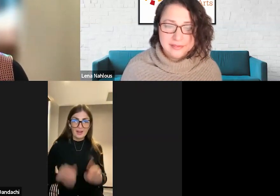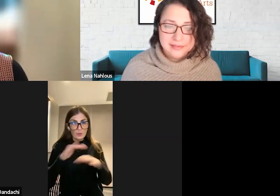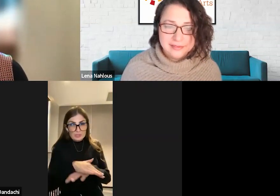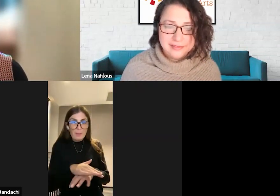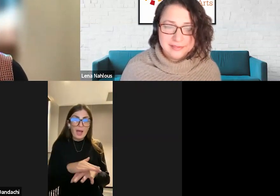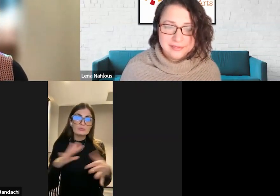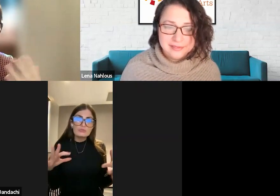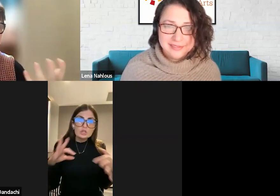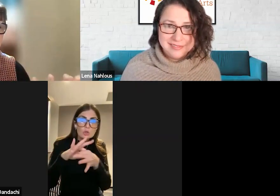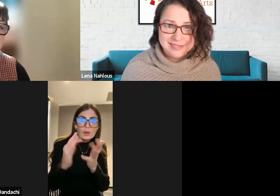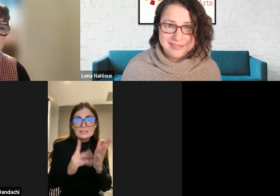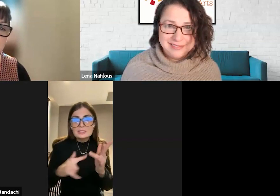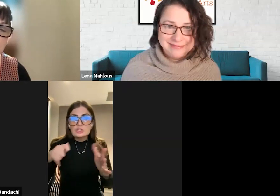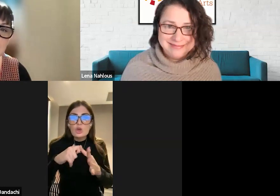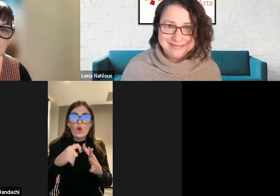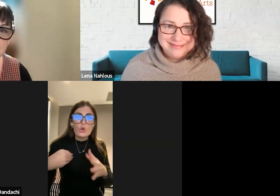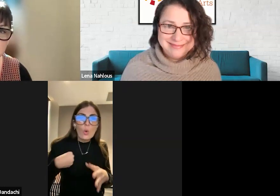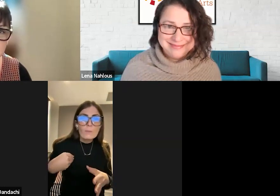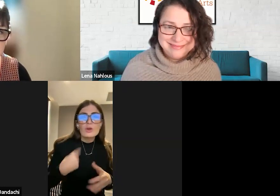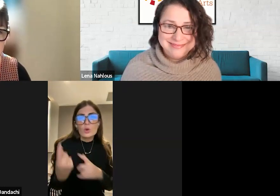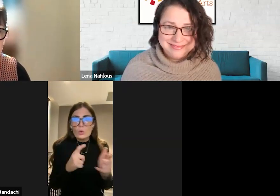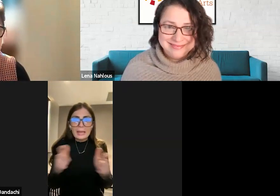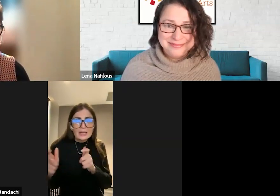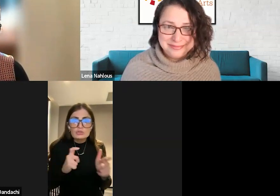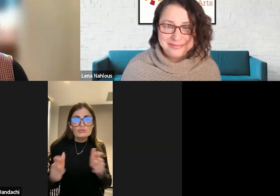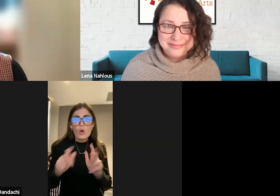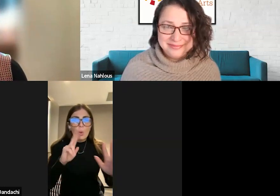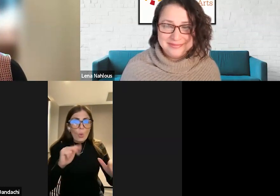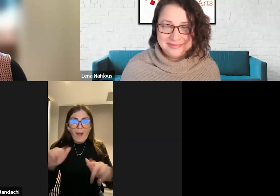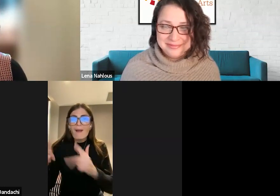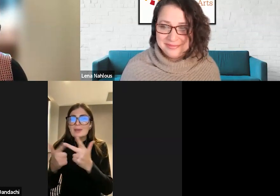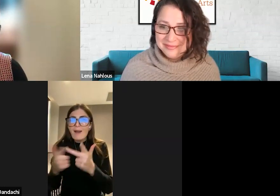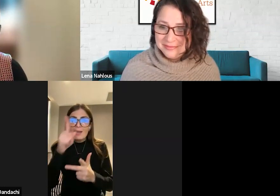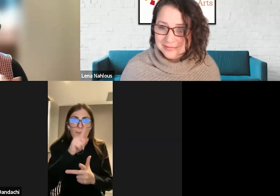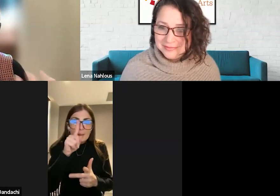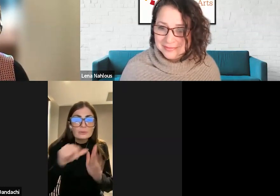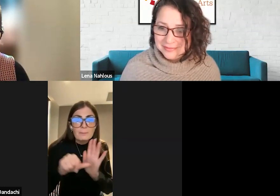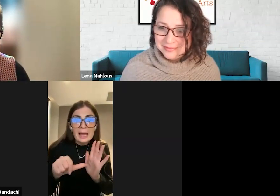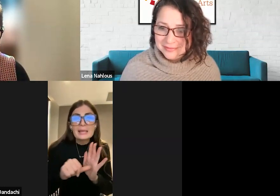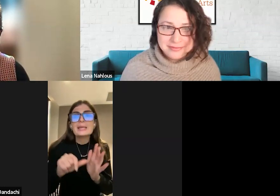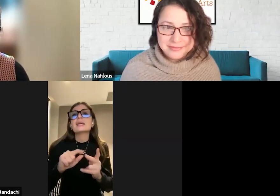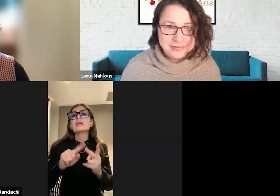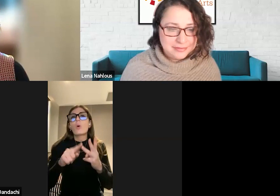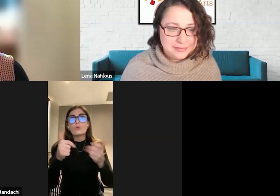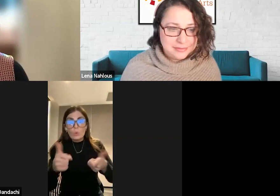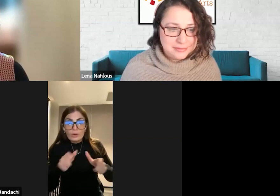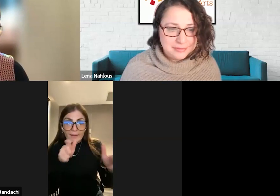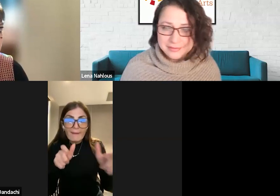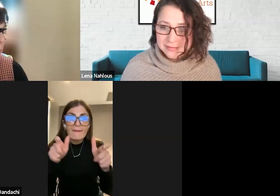and who could control or look after other people's money and do it with good care and good watch,